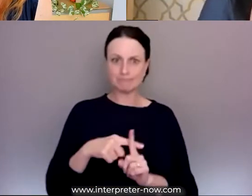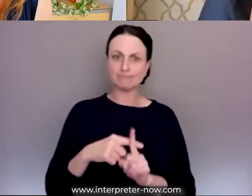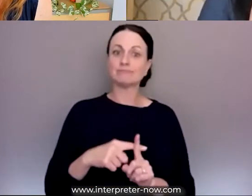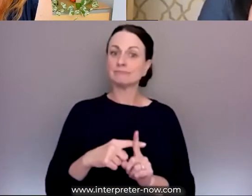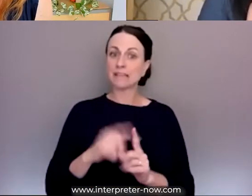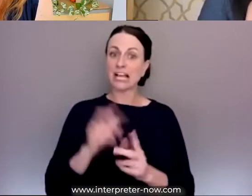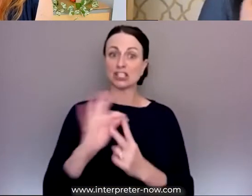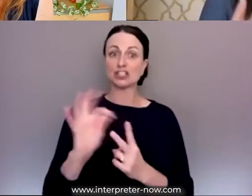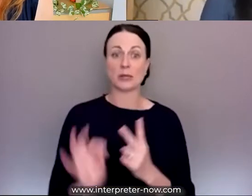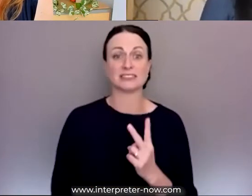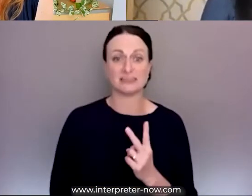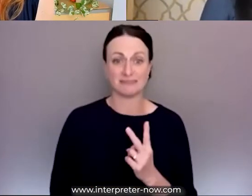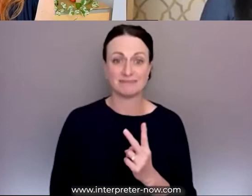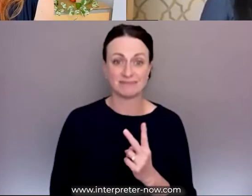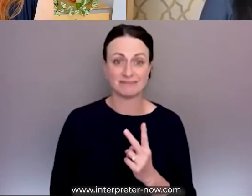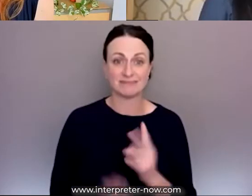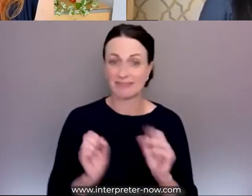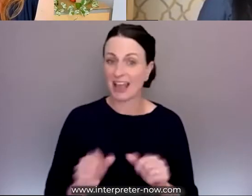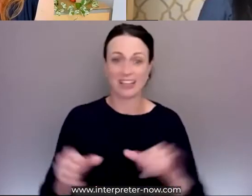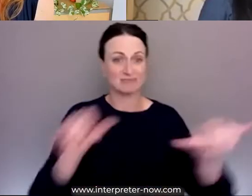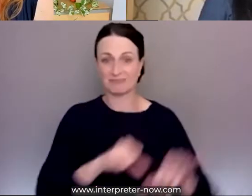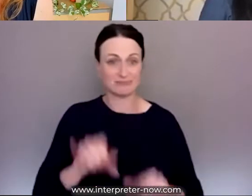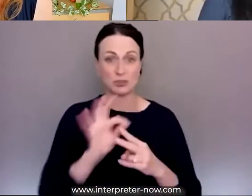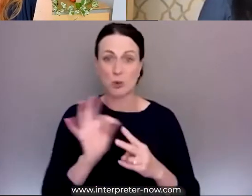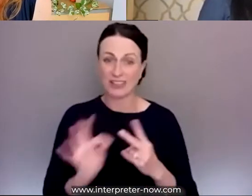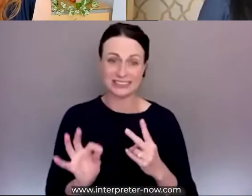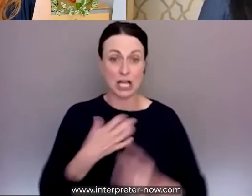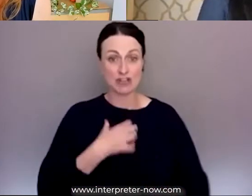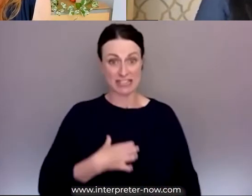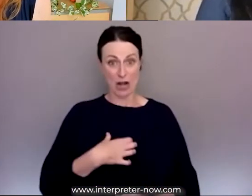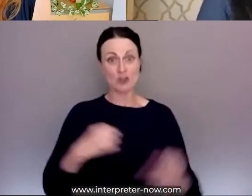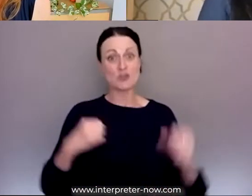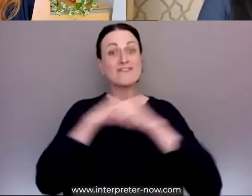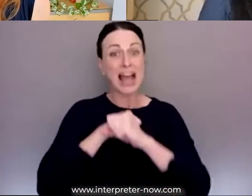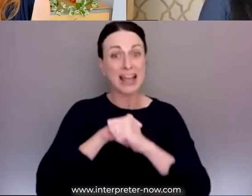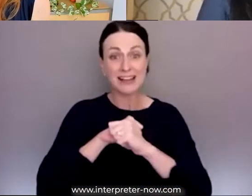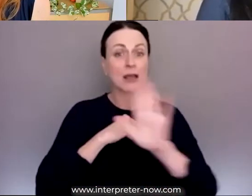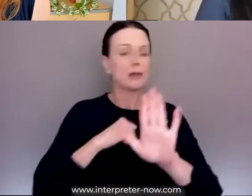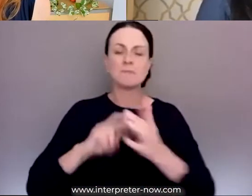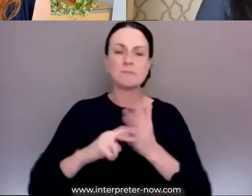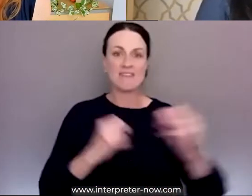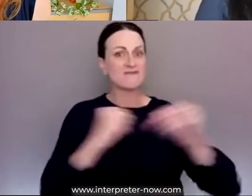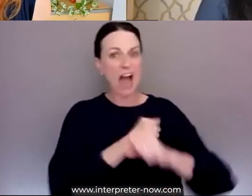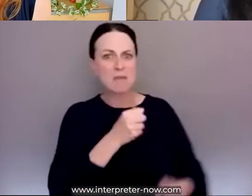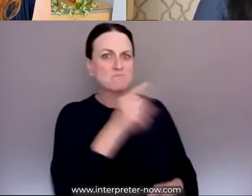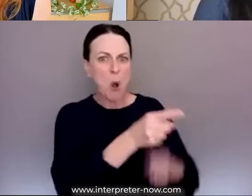I think it can be all of our choices. Your desire to fight, not fight against, and fight to point fingers and fight to point